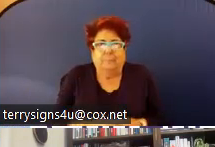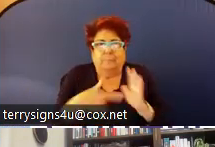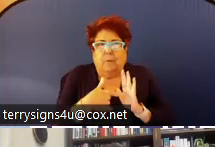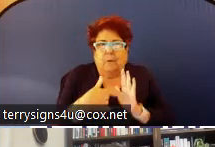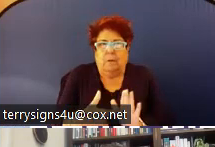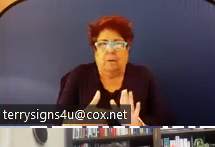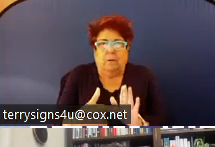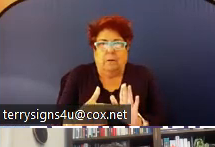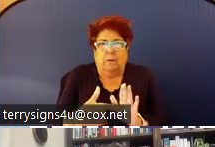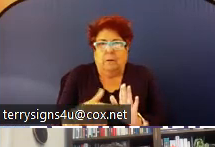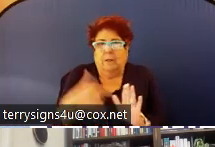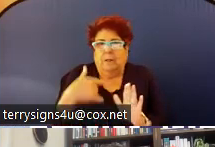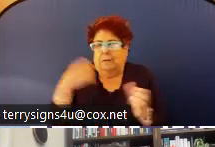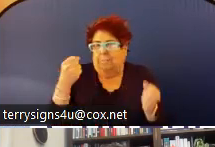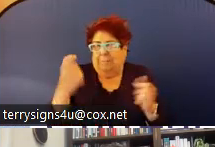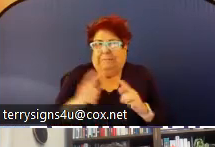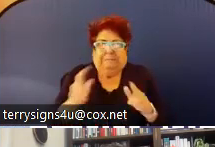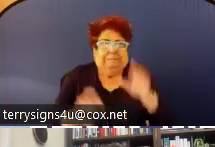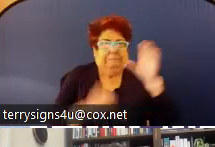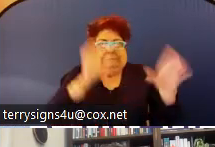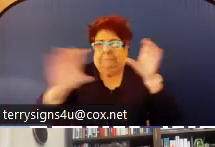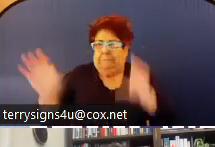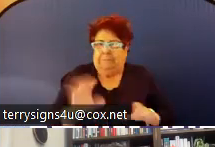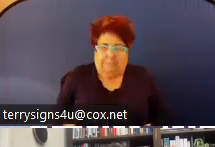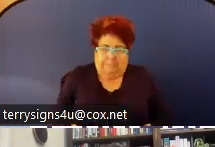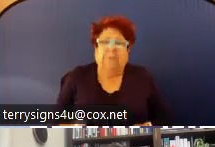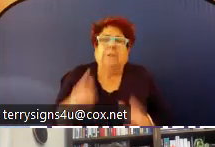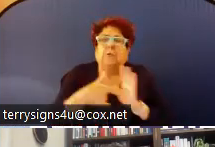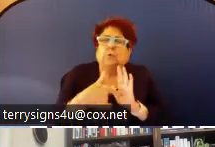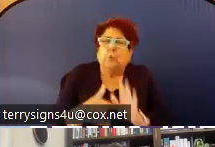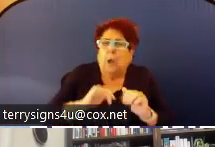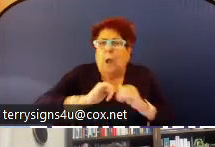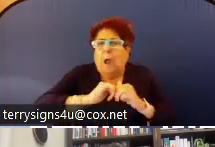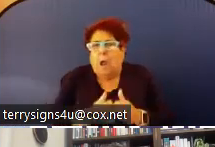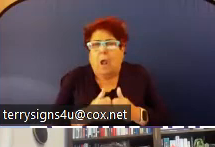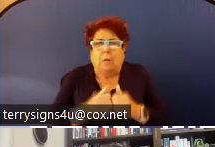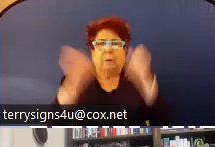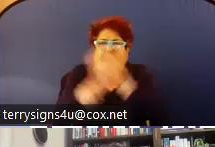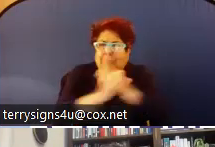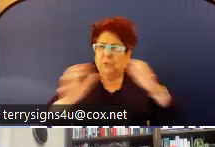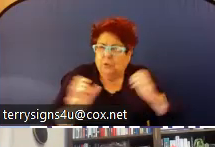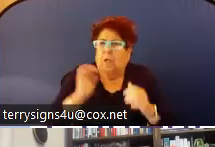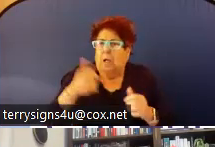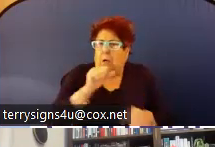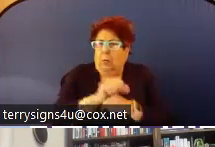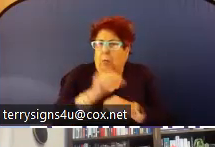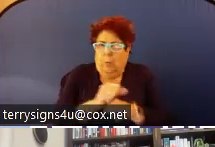different moving pieces and shows sort of how we envision the work that we do as a coalition.